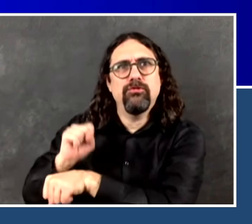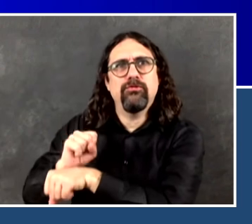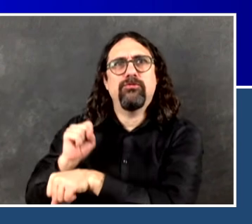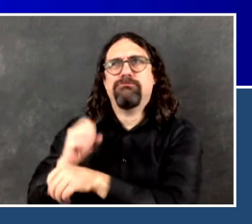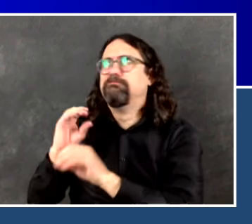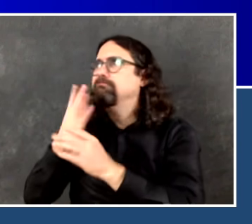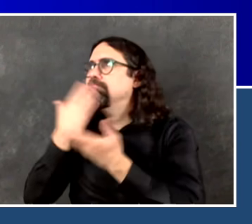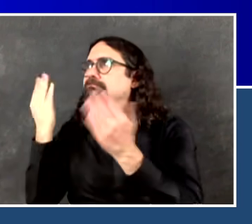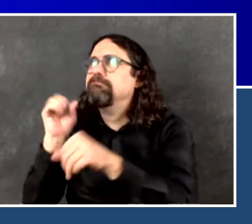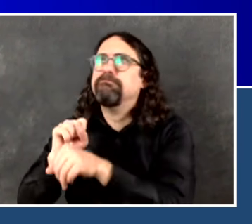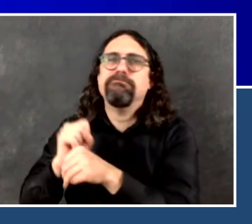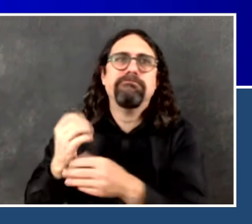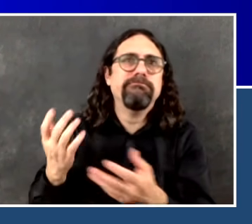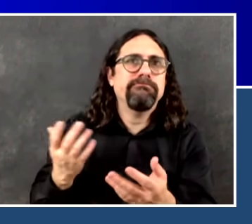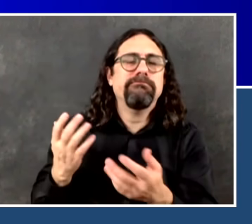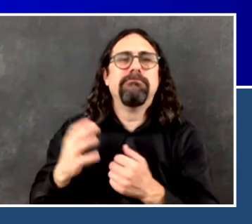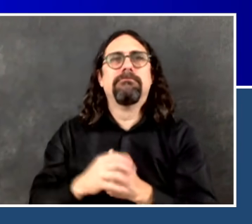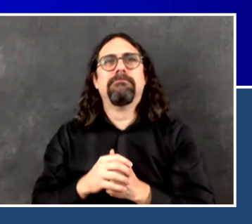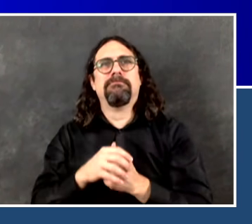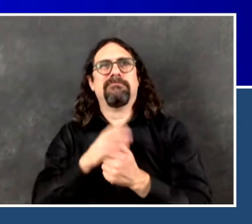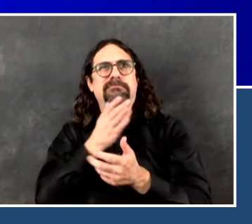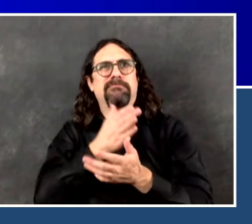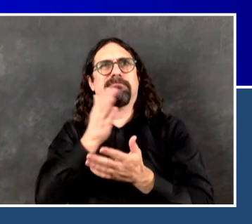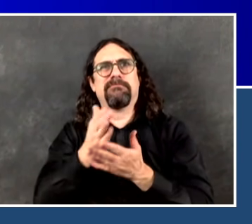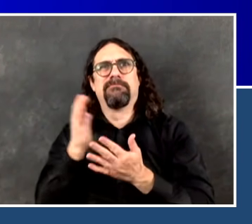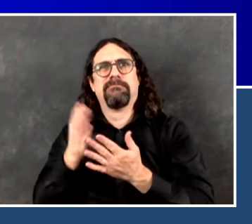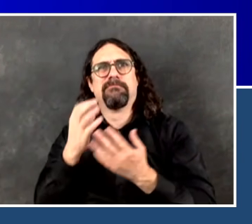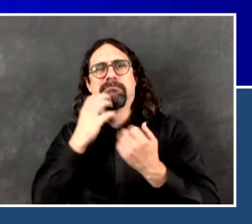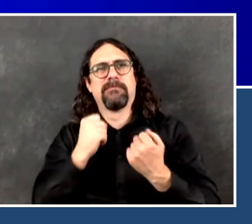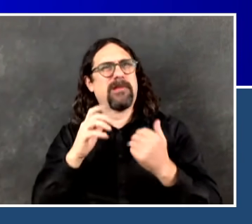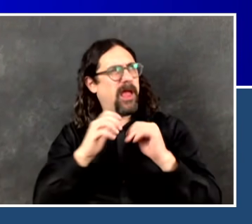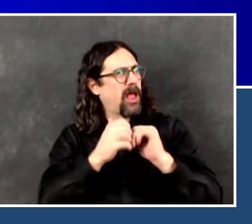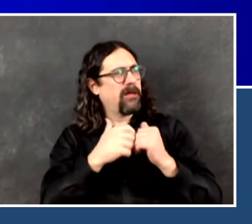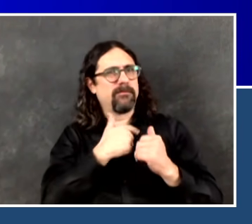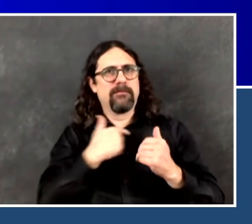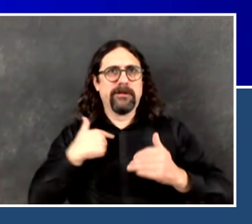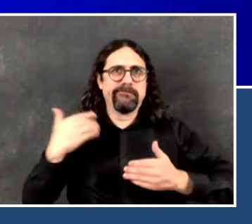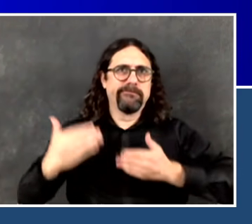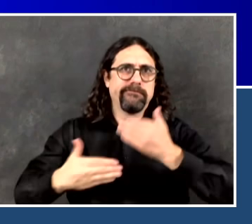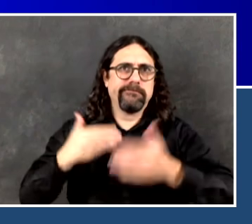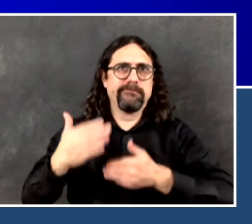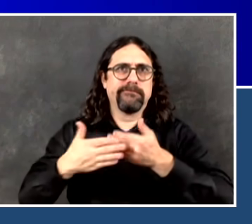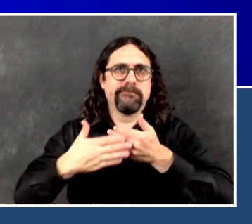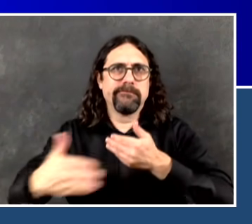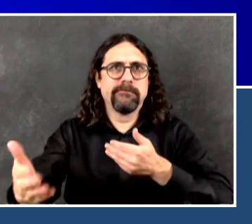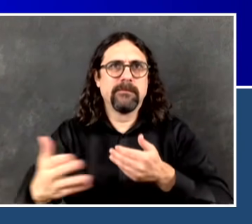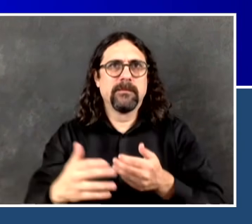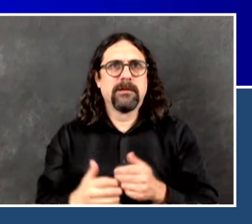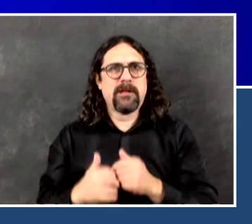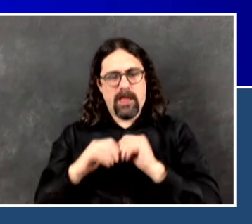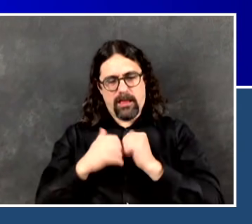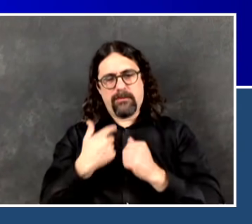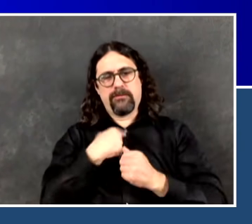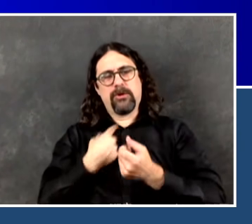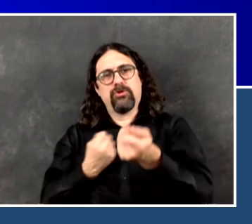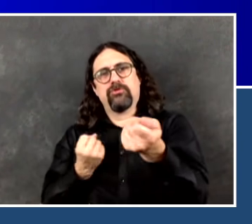PEOPLE FACE.